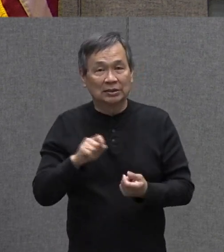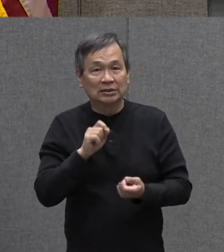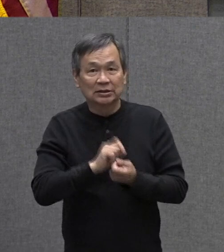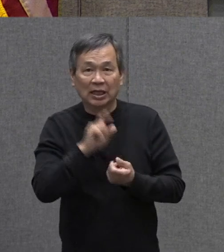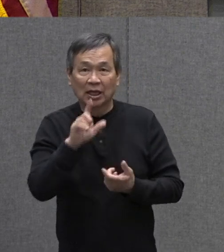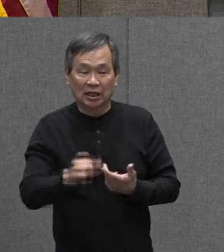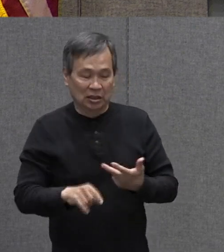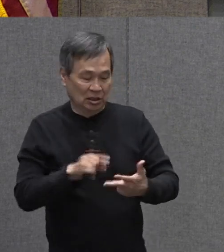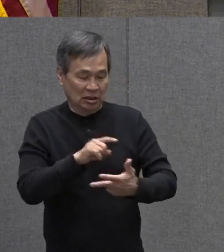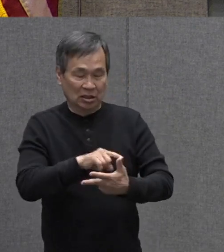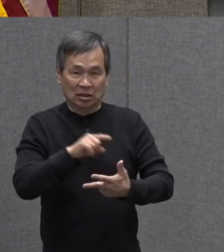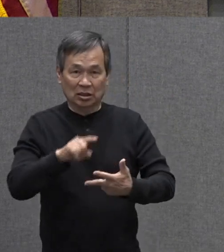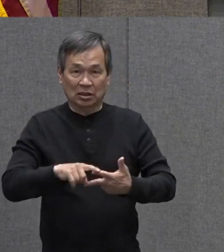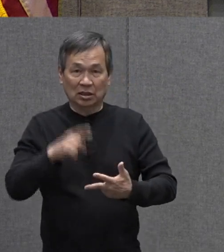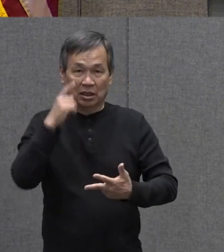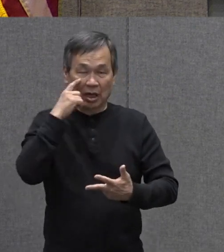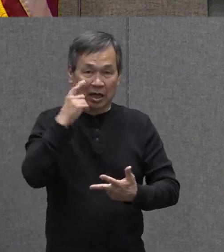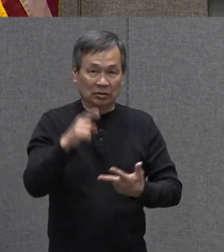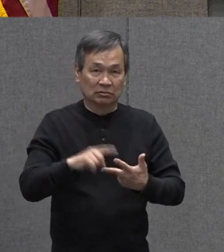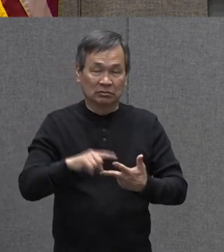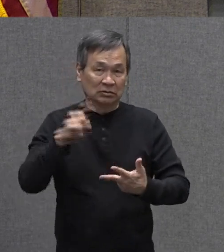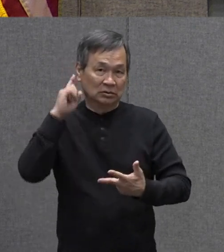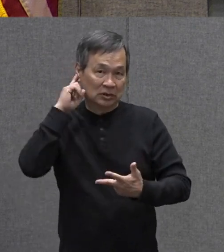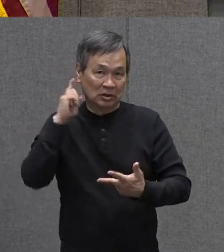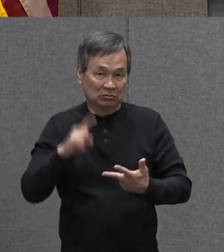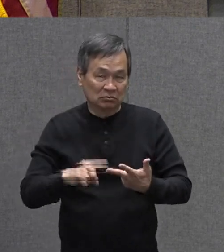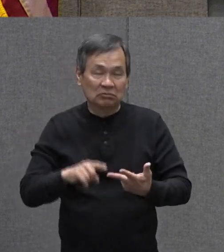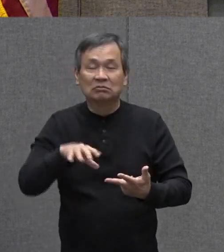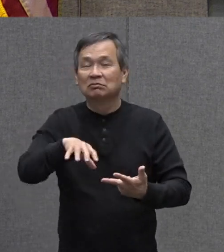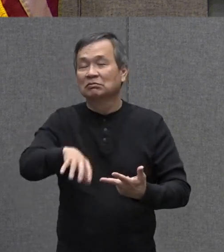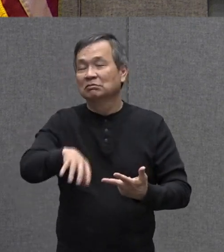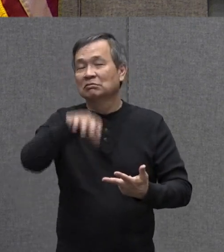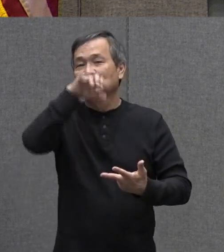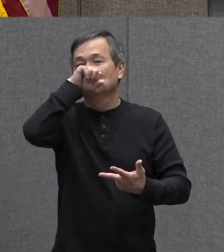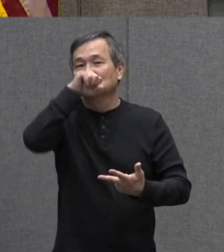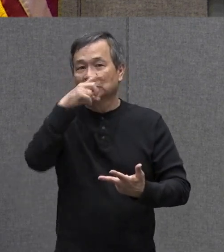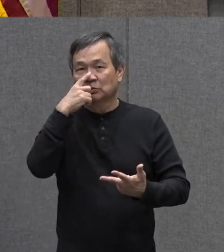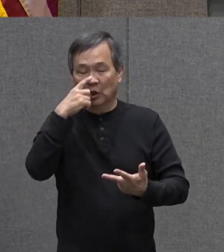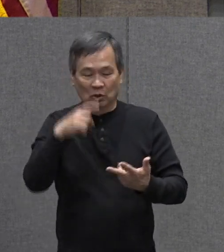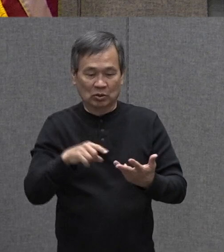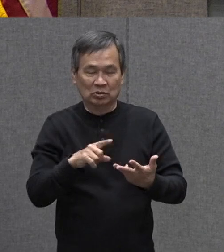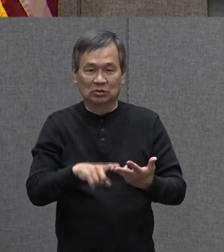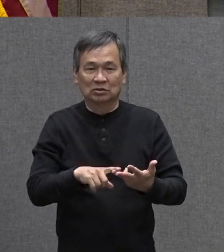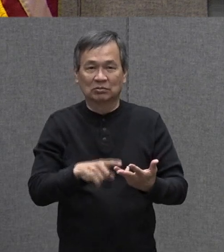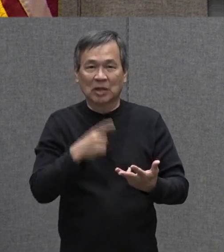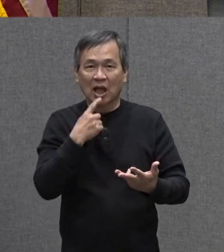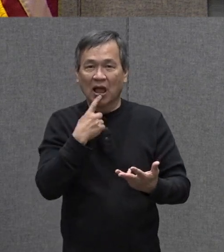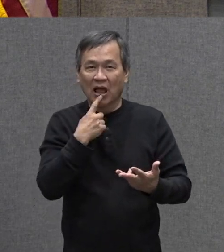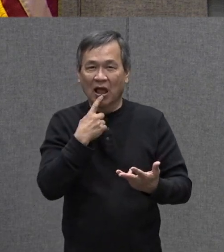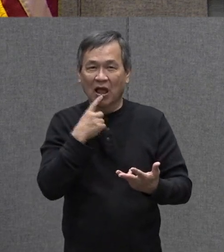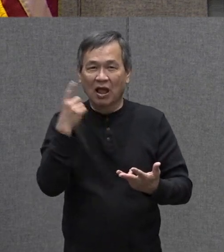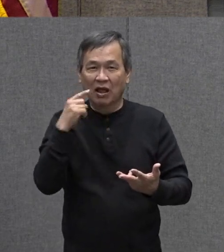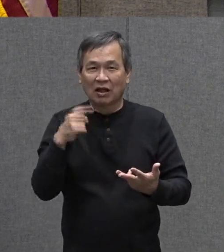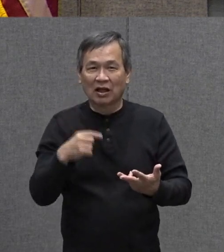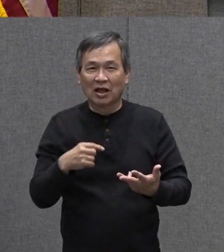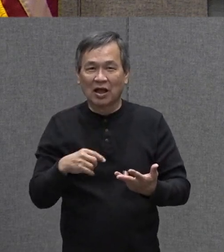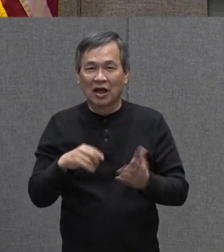your sense of smell. Using our mouth, that's our sense of taste,